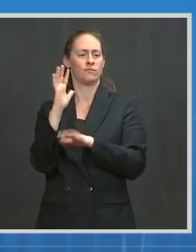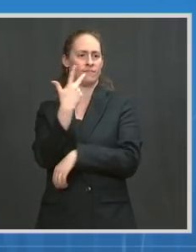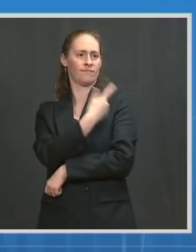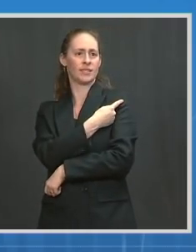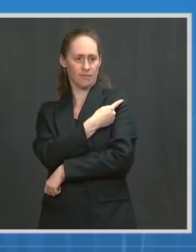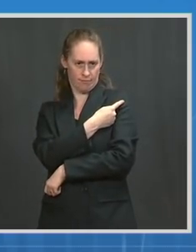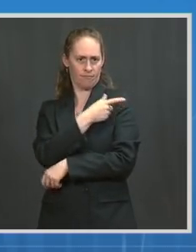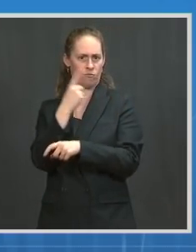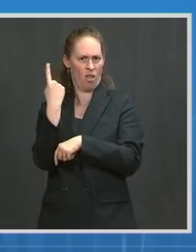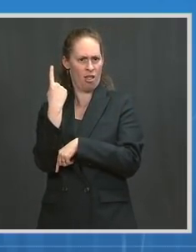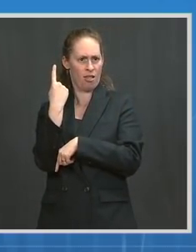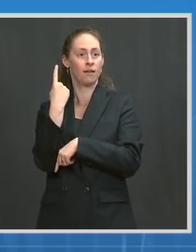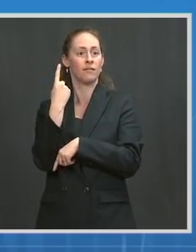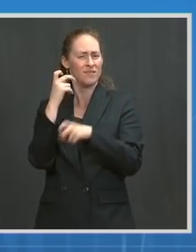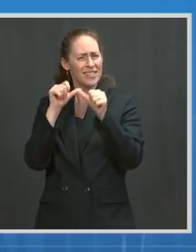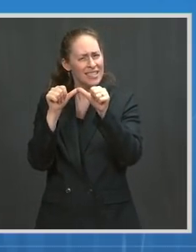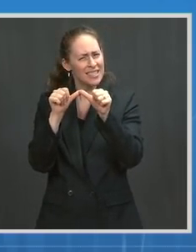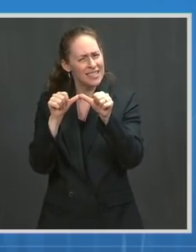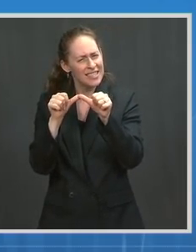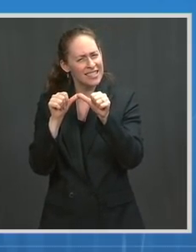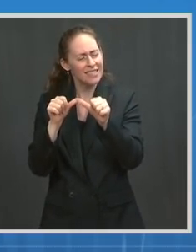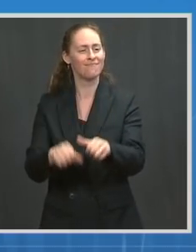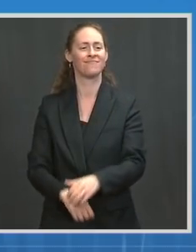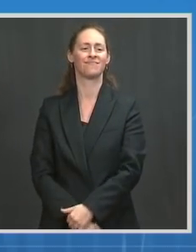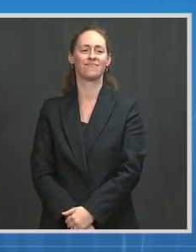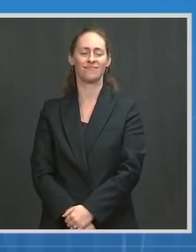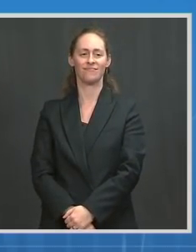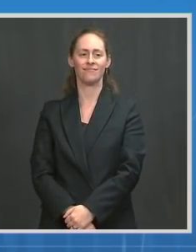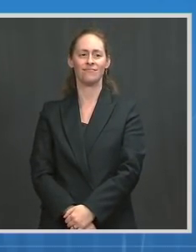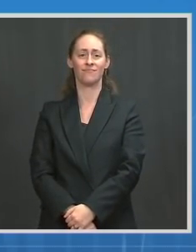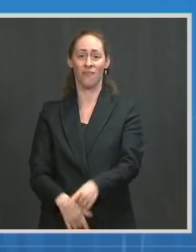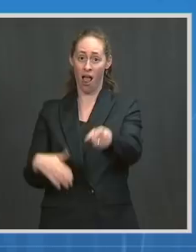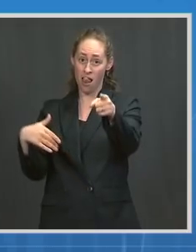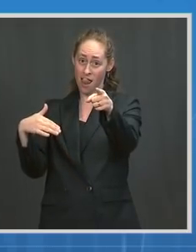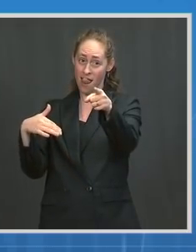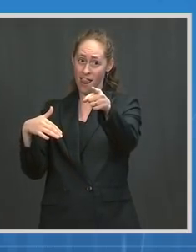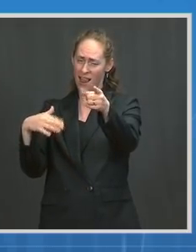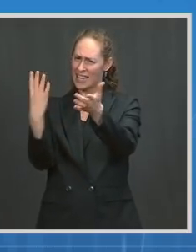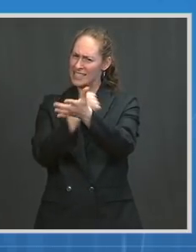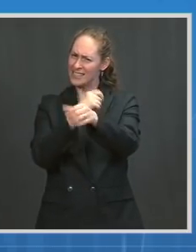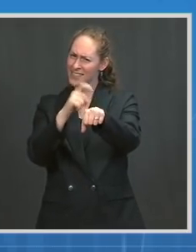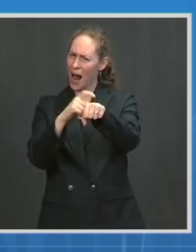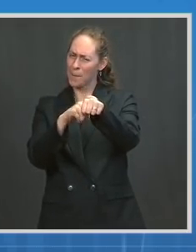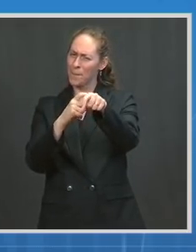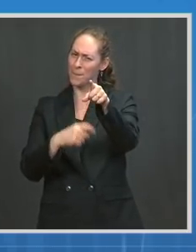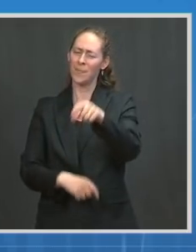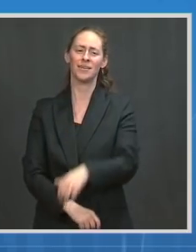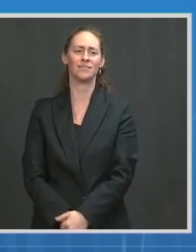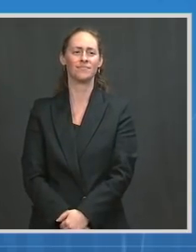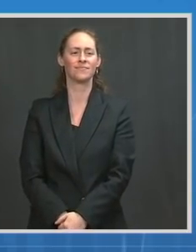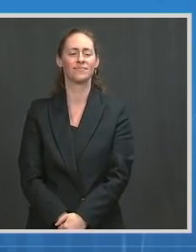But if you haven't gotten vaccinated yet, now is the time. And with that, over to Dr. Walensky for an important update